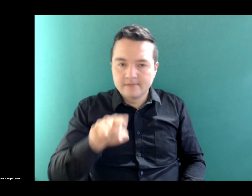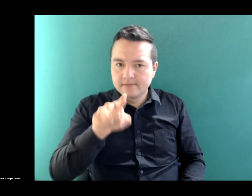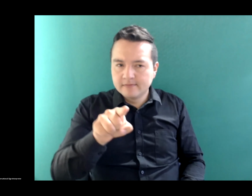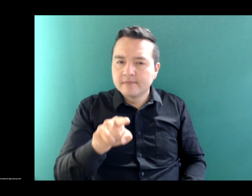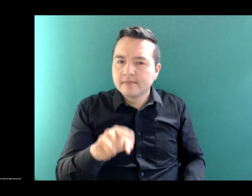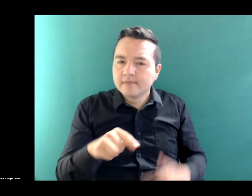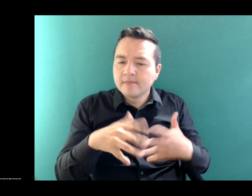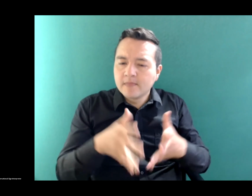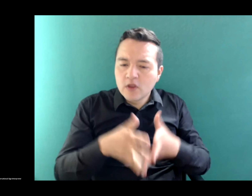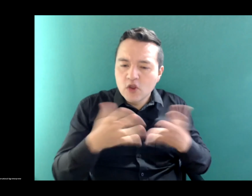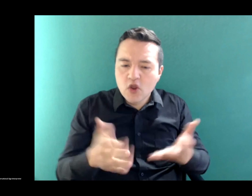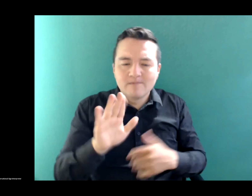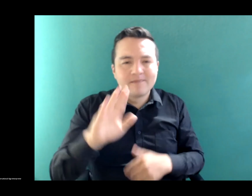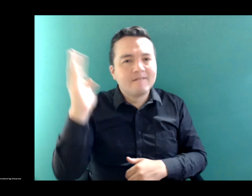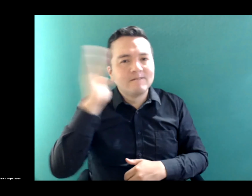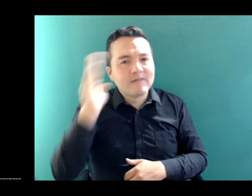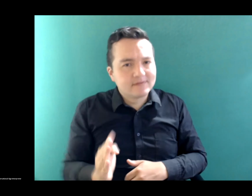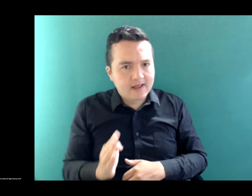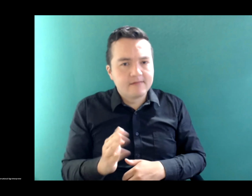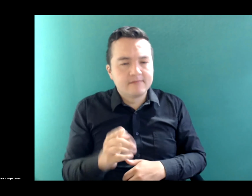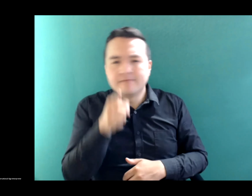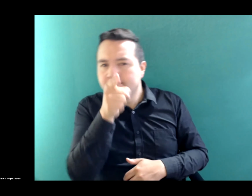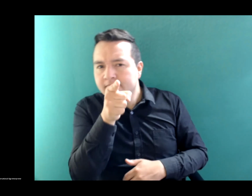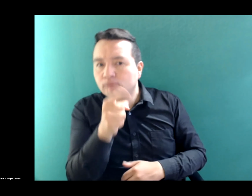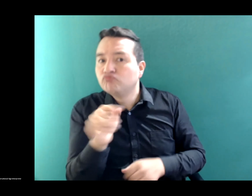Please, Mr. Luis.